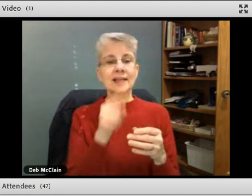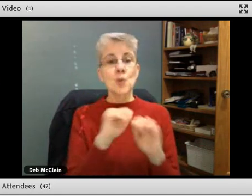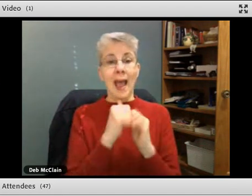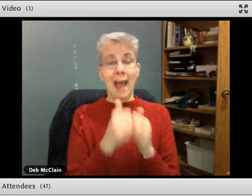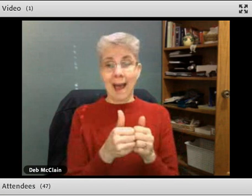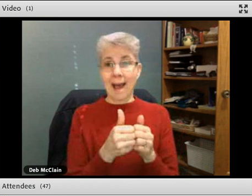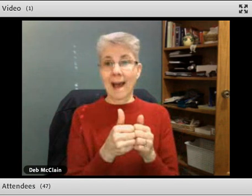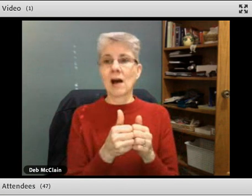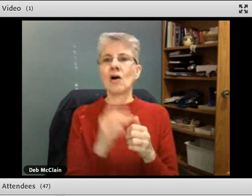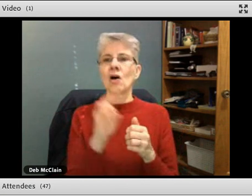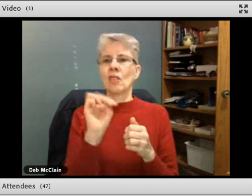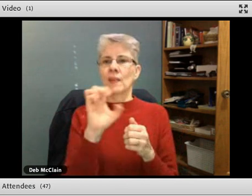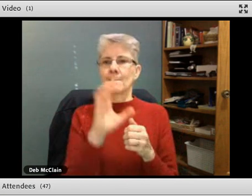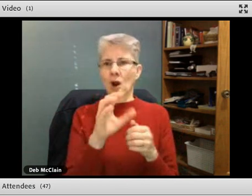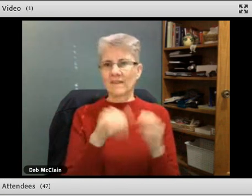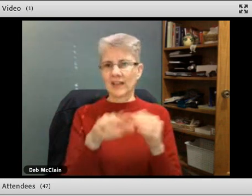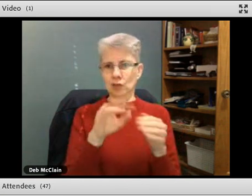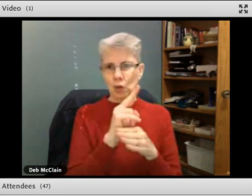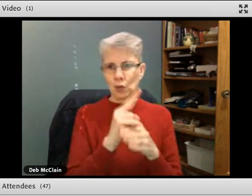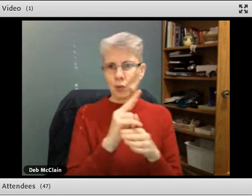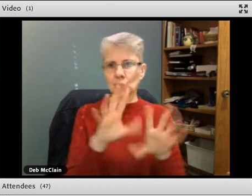very, very handy, and it's a little bit more user-friendly